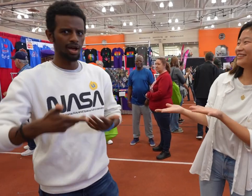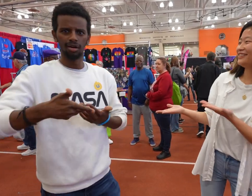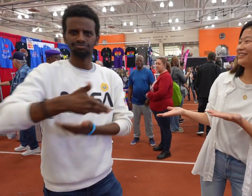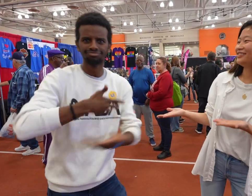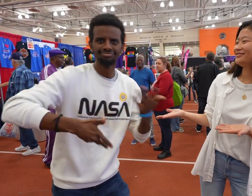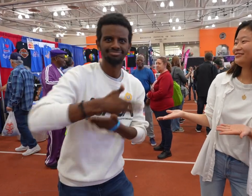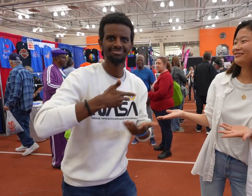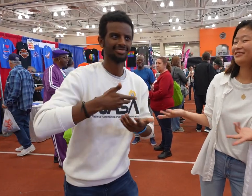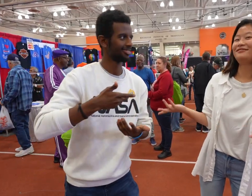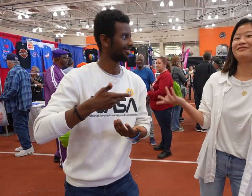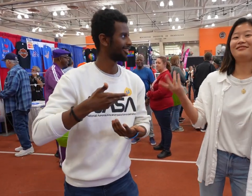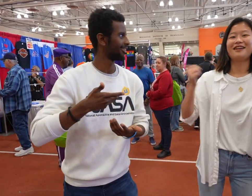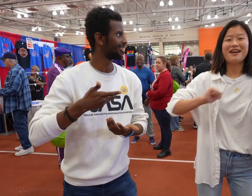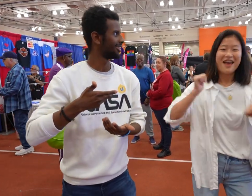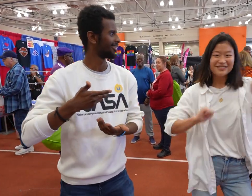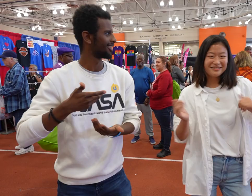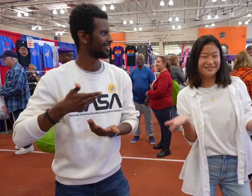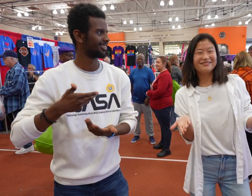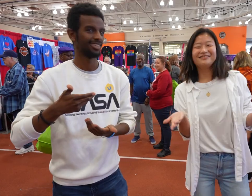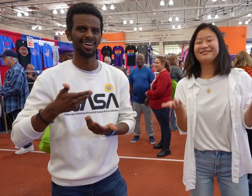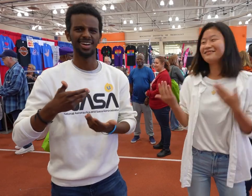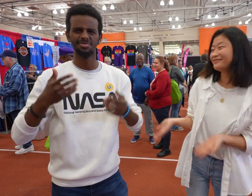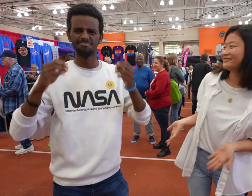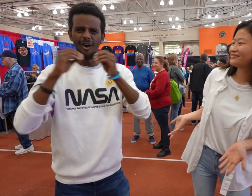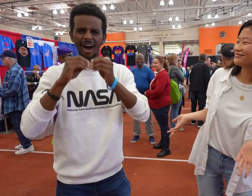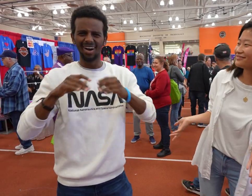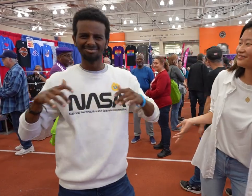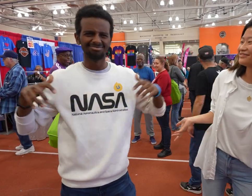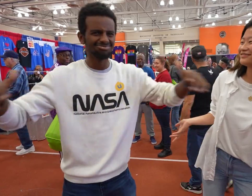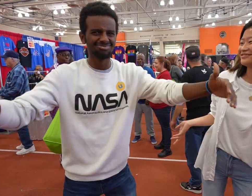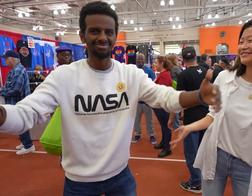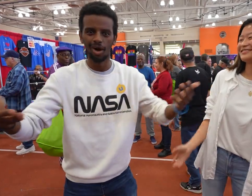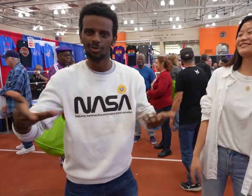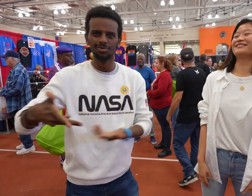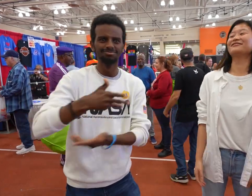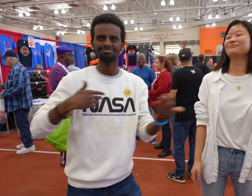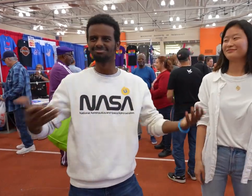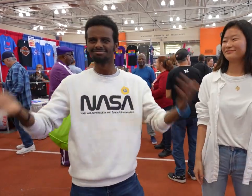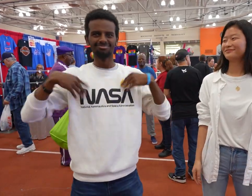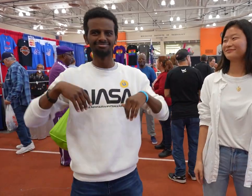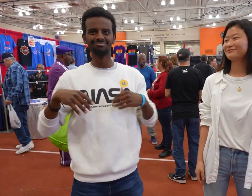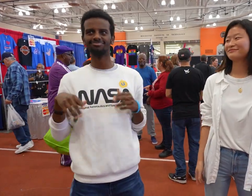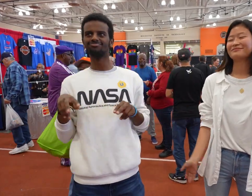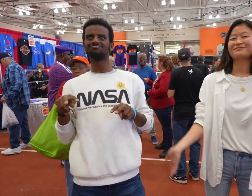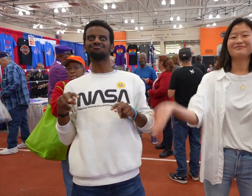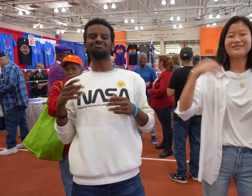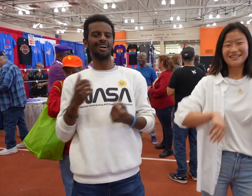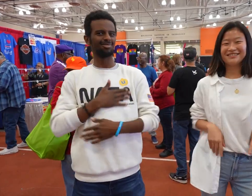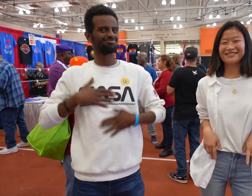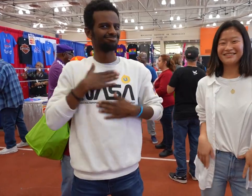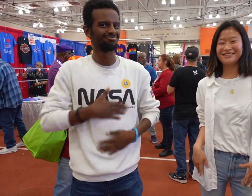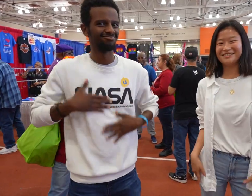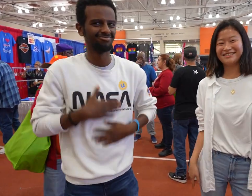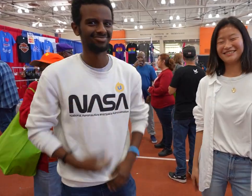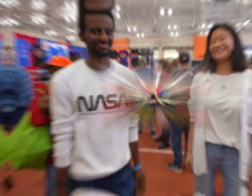Socializing, Performances, And so much more! Check it out and enjoy!